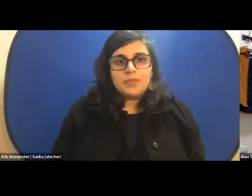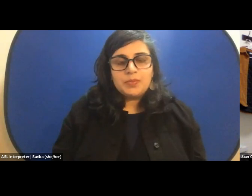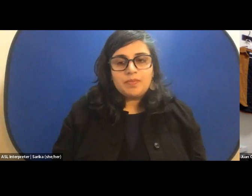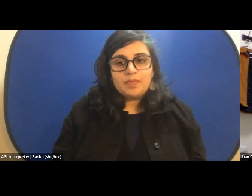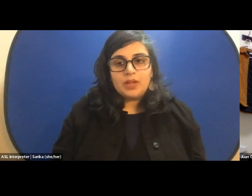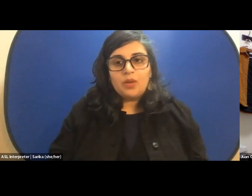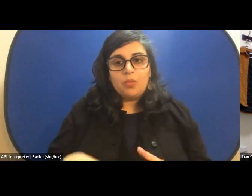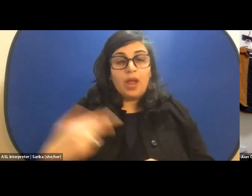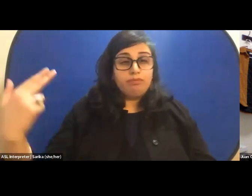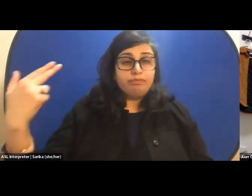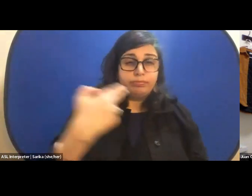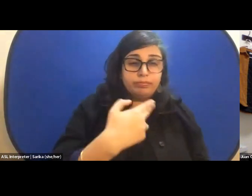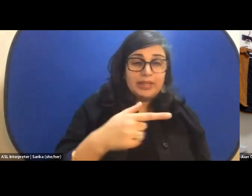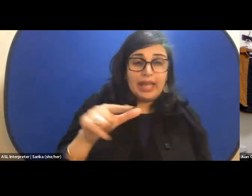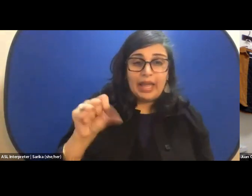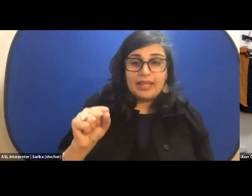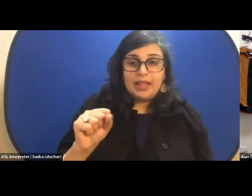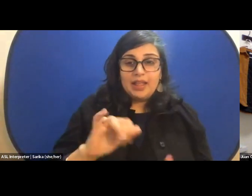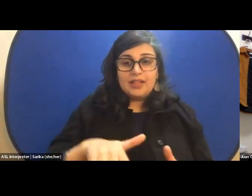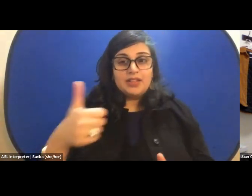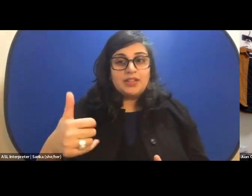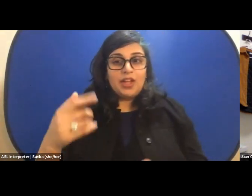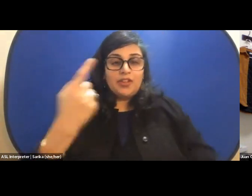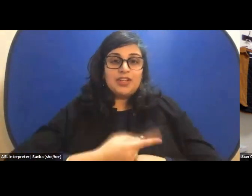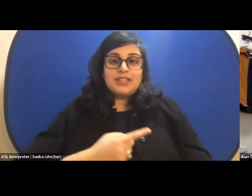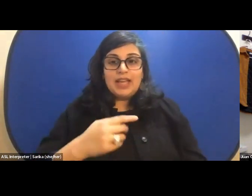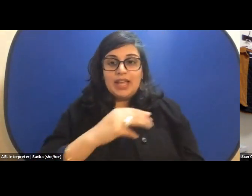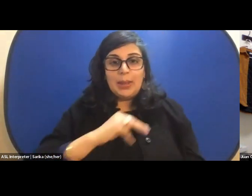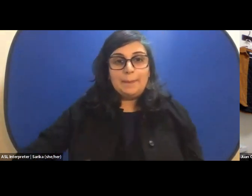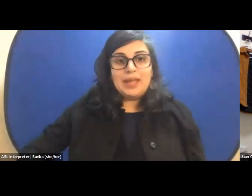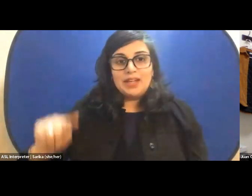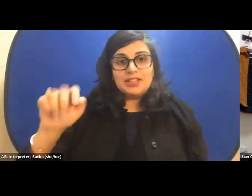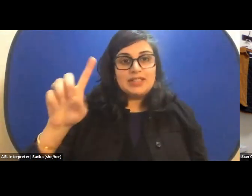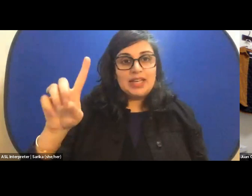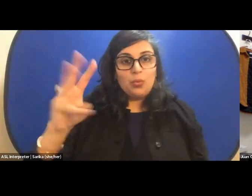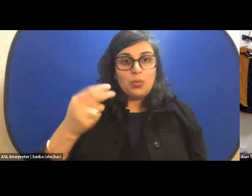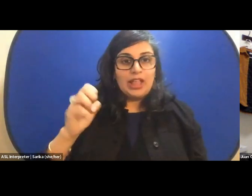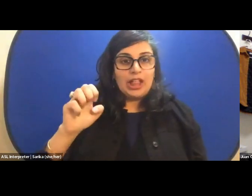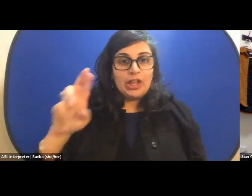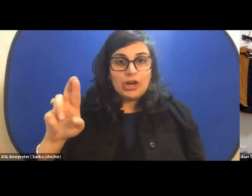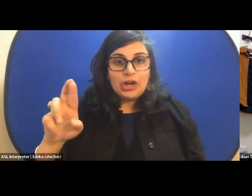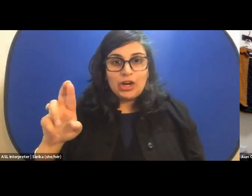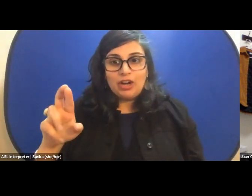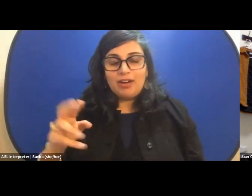deescalate and negotiate. They want us to shut up and suffer. When we're getting